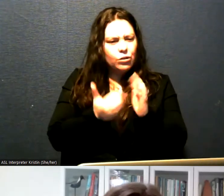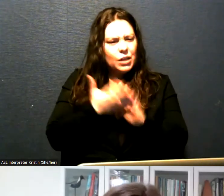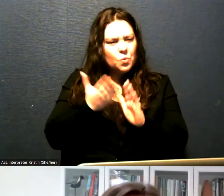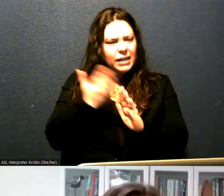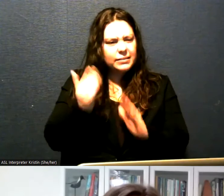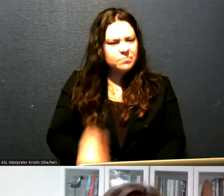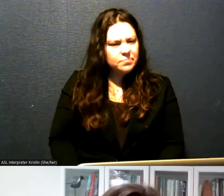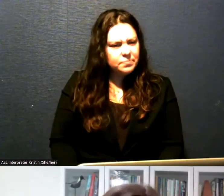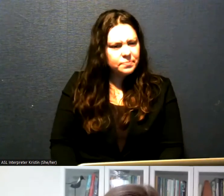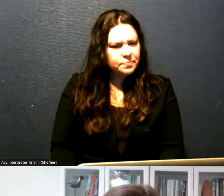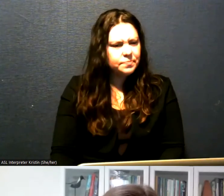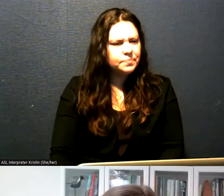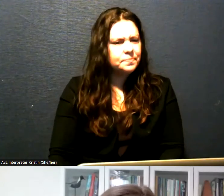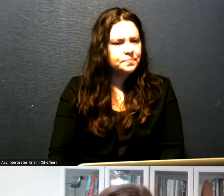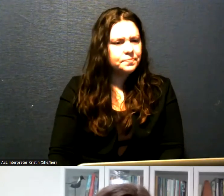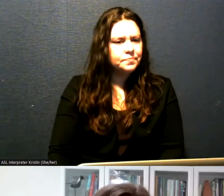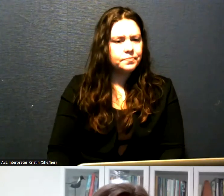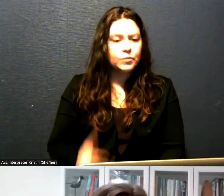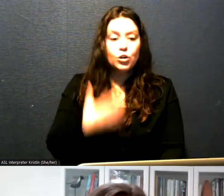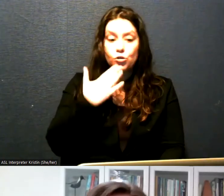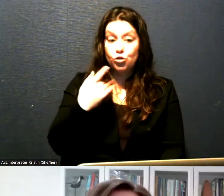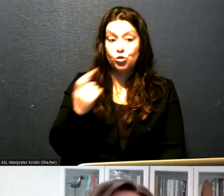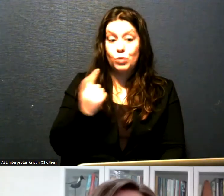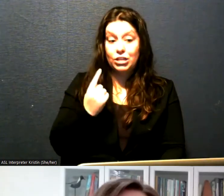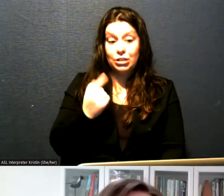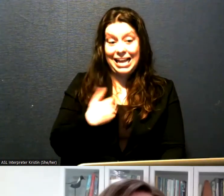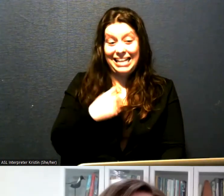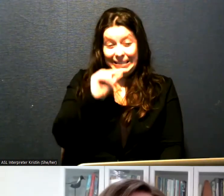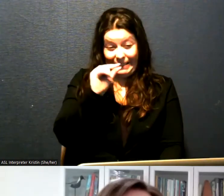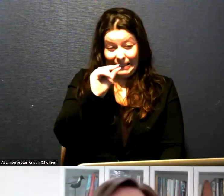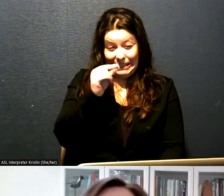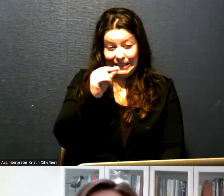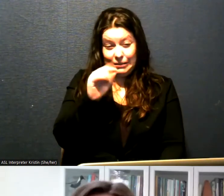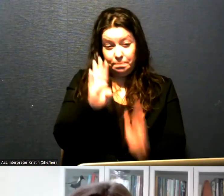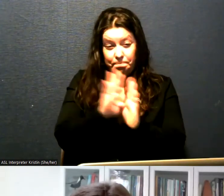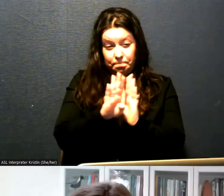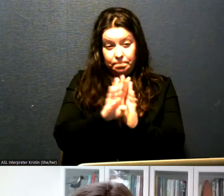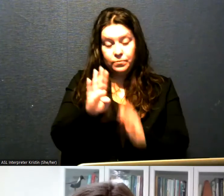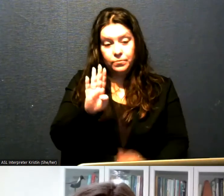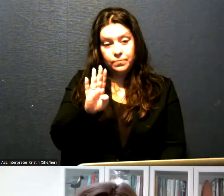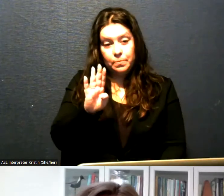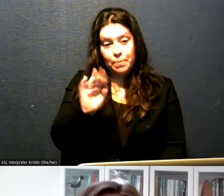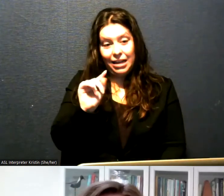Autumn-Lynn: That was a great question. Yes, there is a tiny little battery in this tag um and this battery